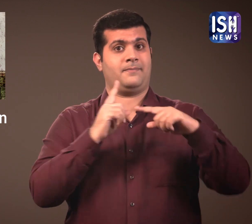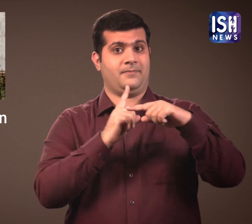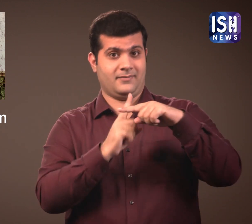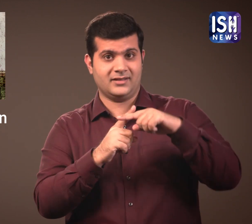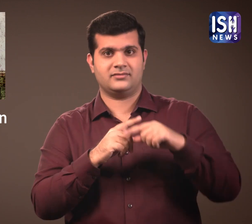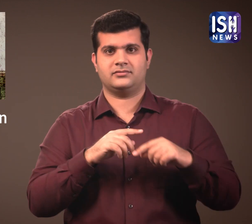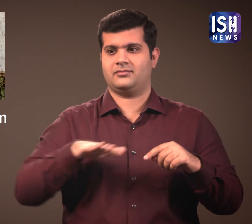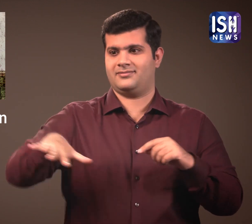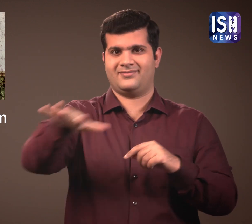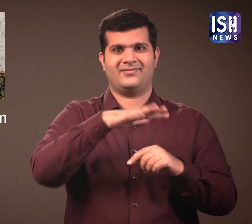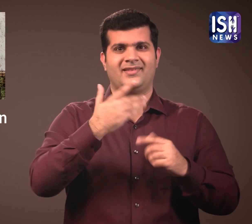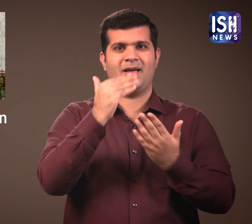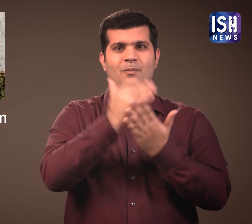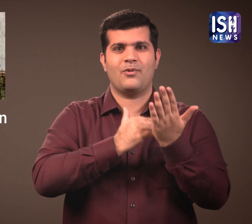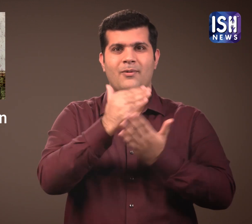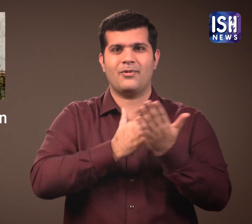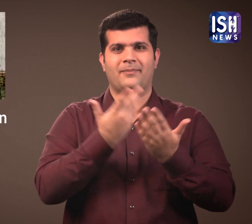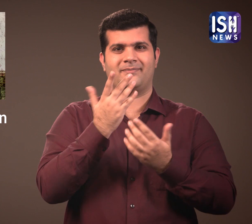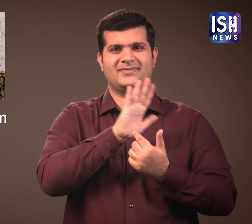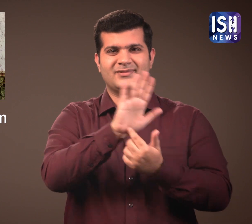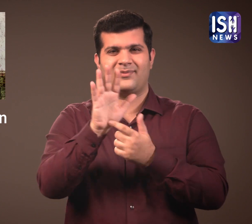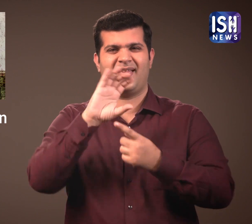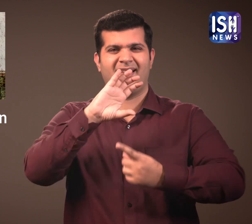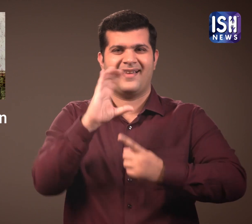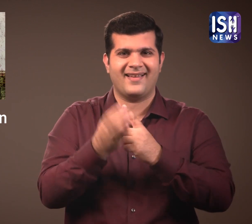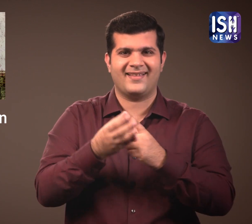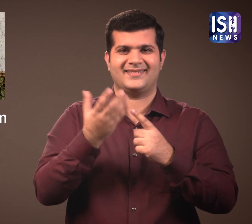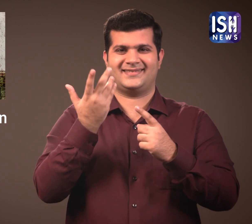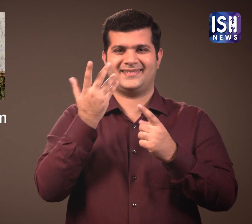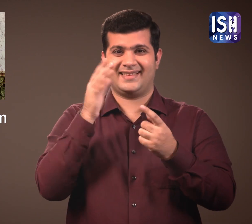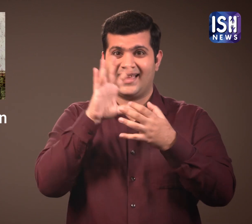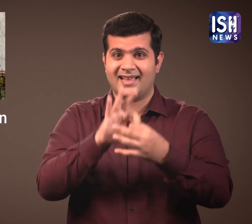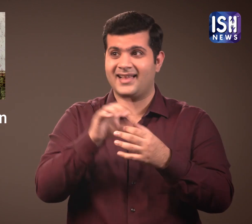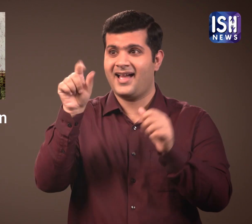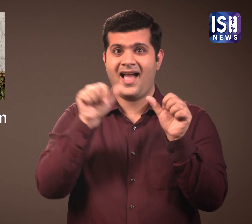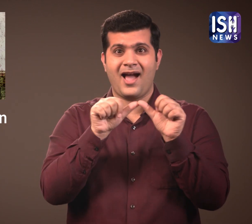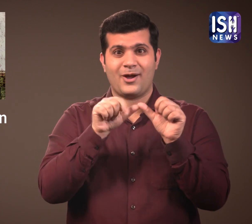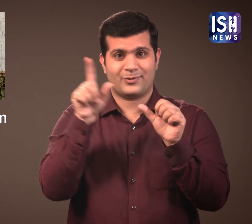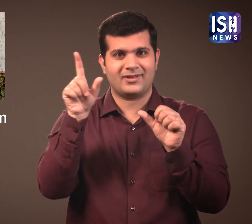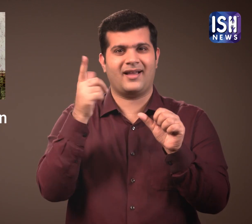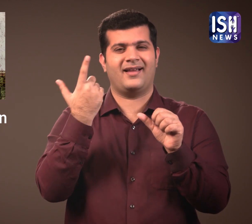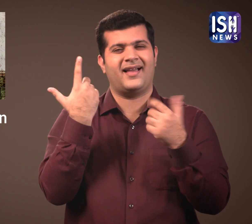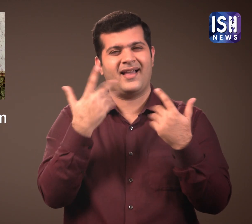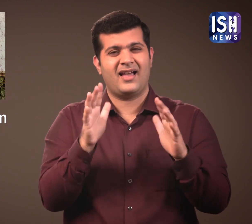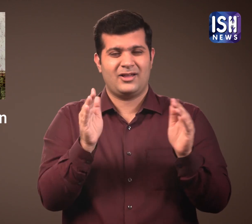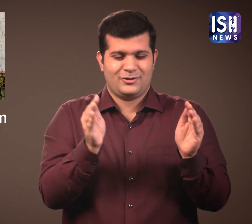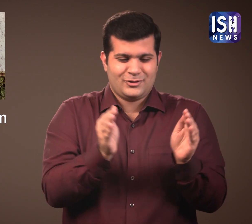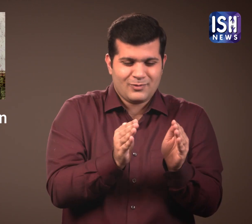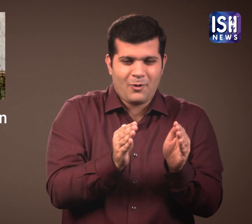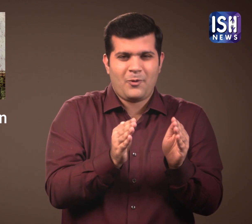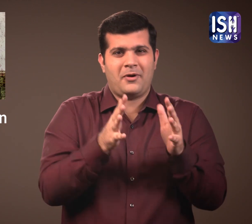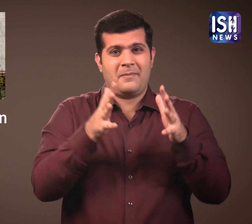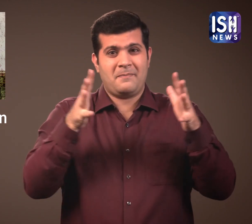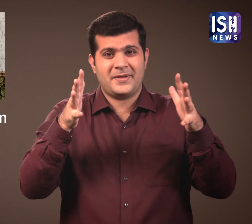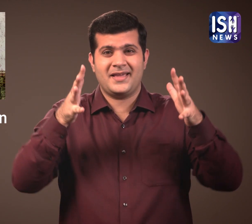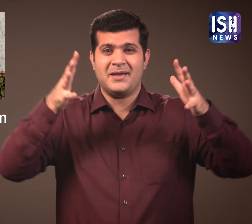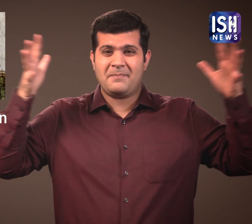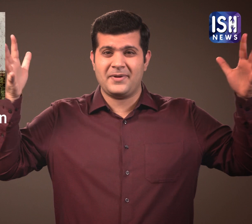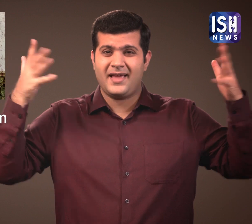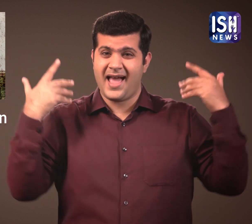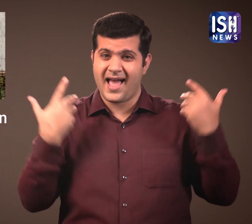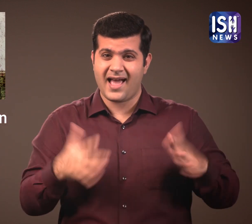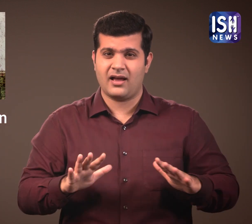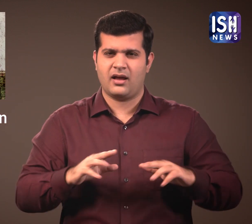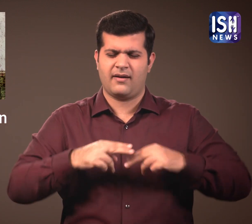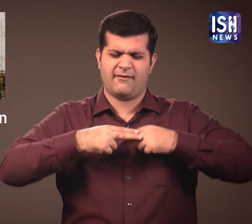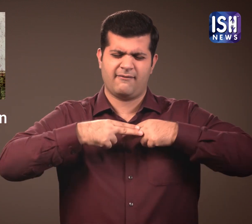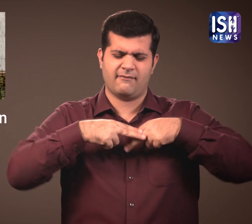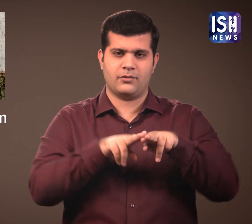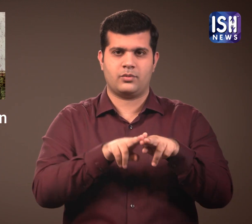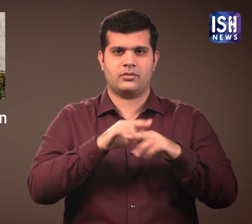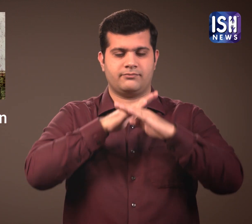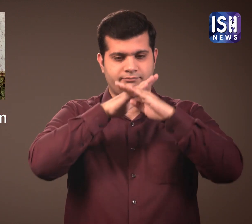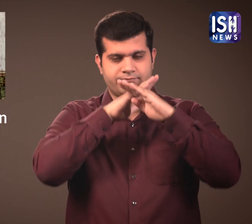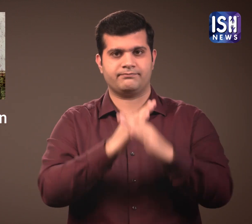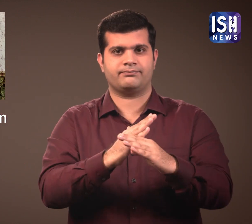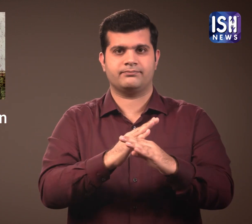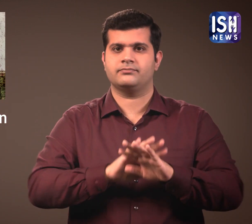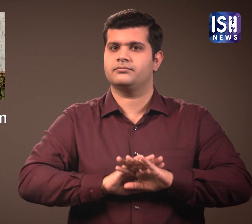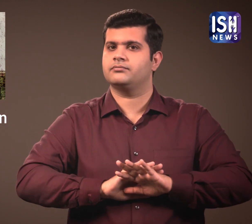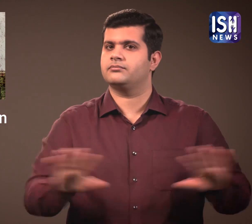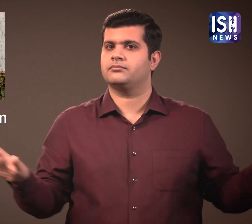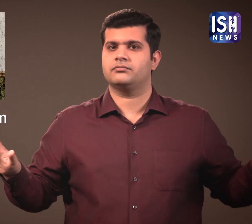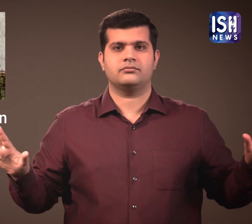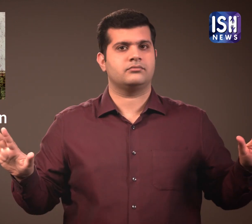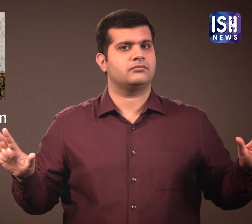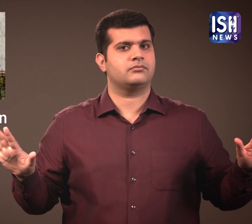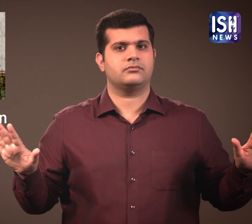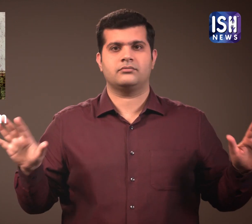Cultural programmes or any event regardless of their size will be banned.